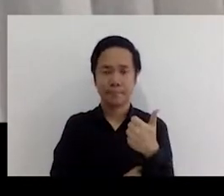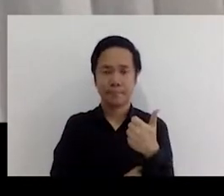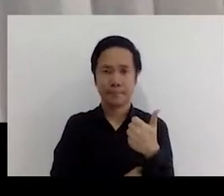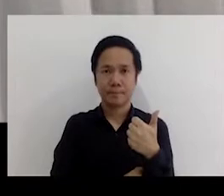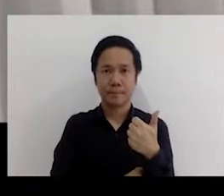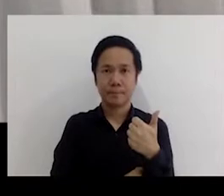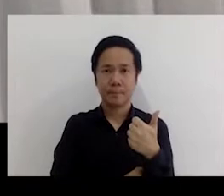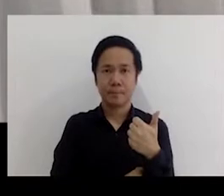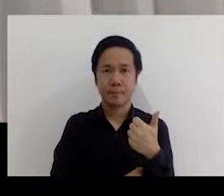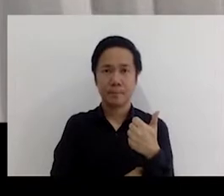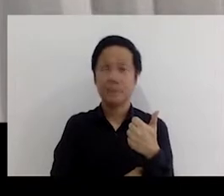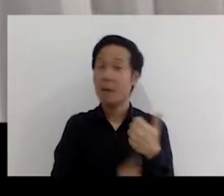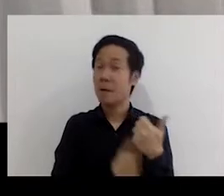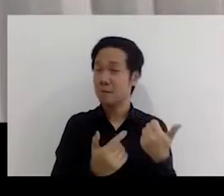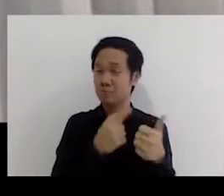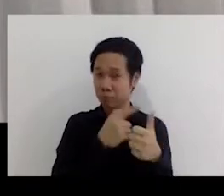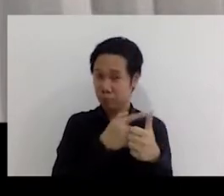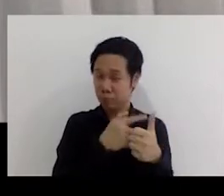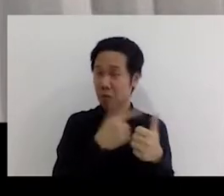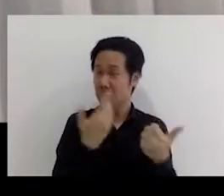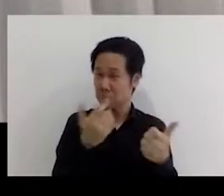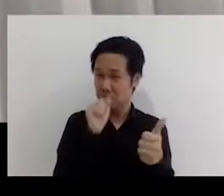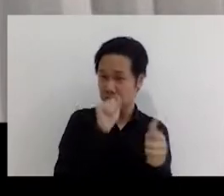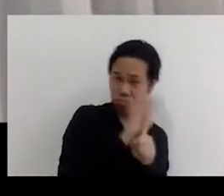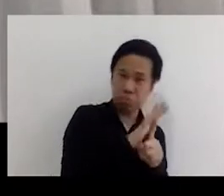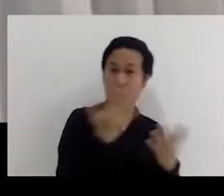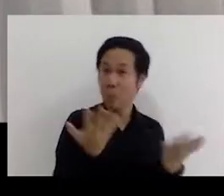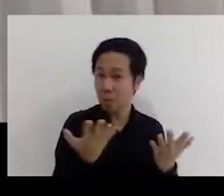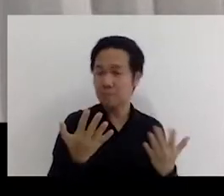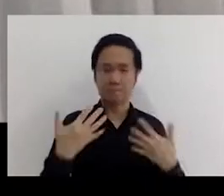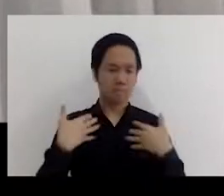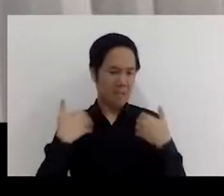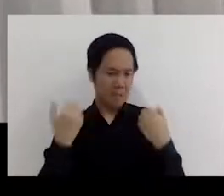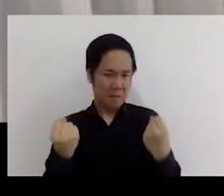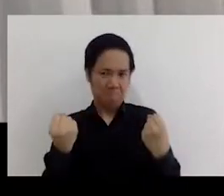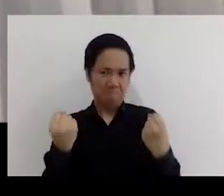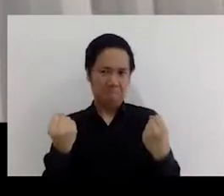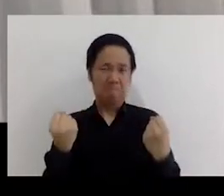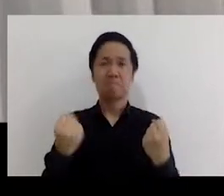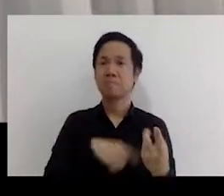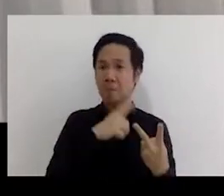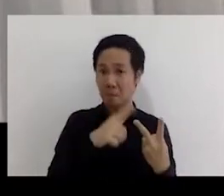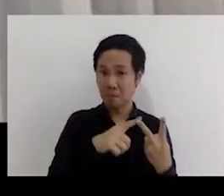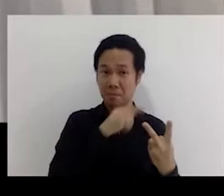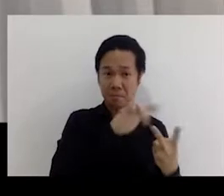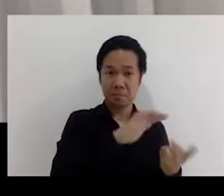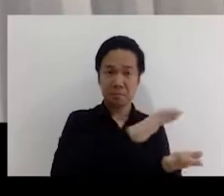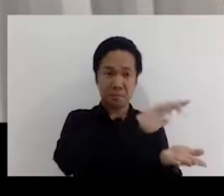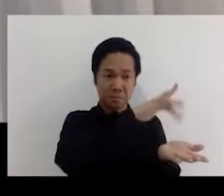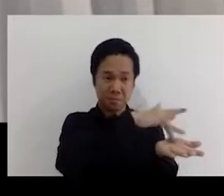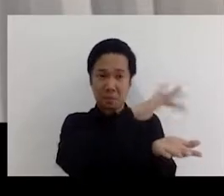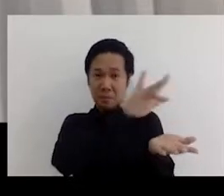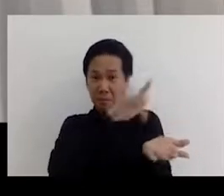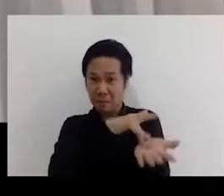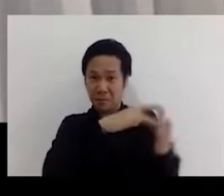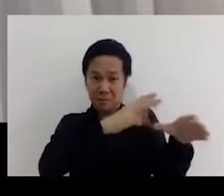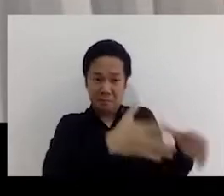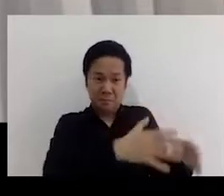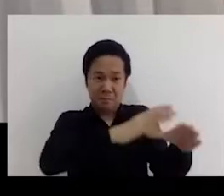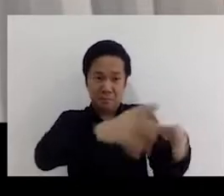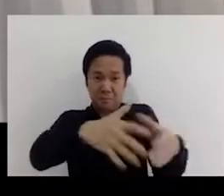the aspect of health care in health centers and the needs of treatment, medicines,